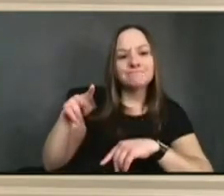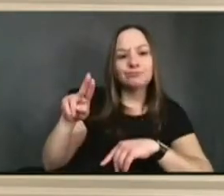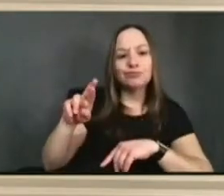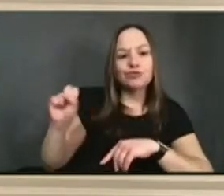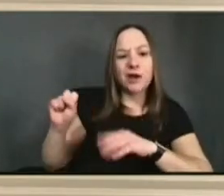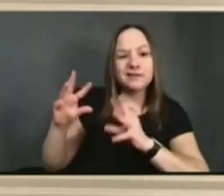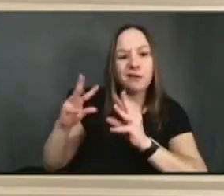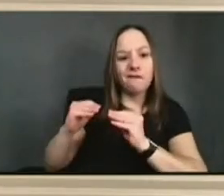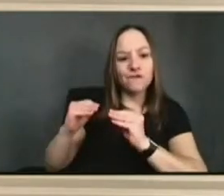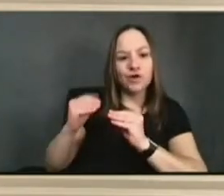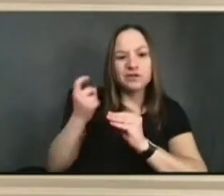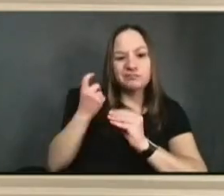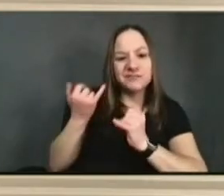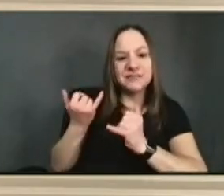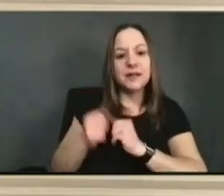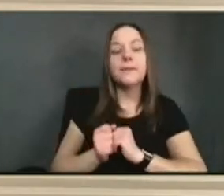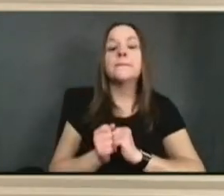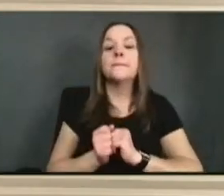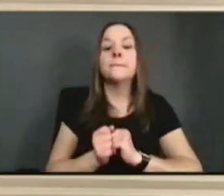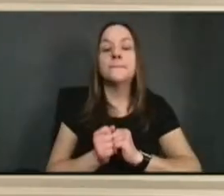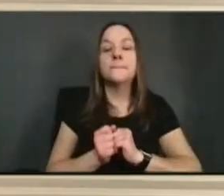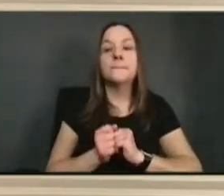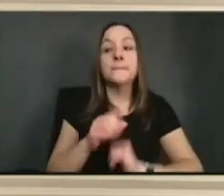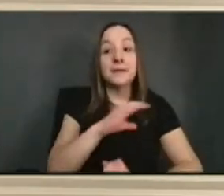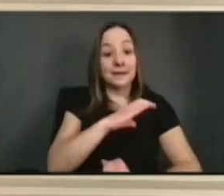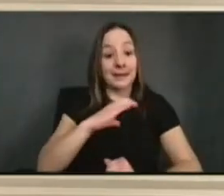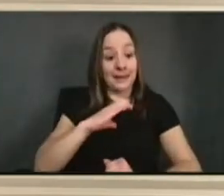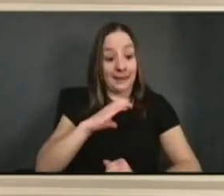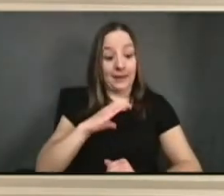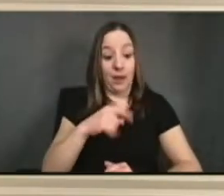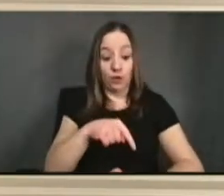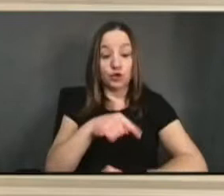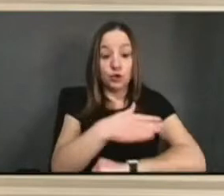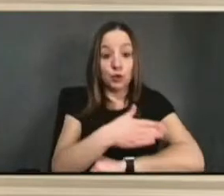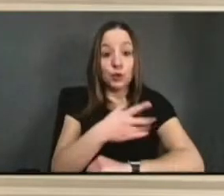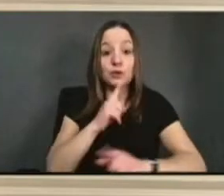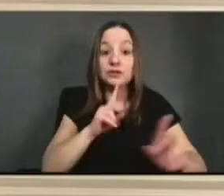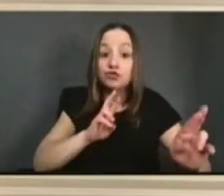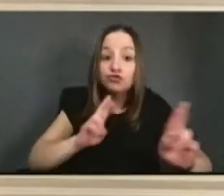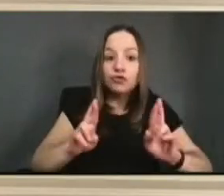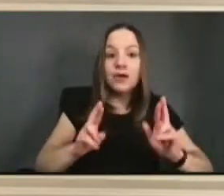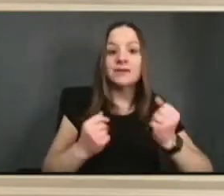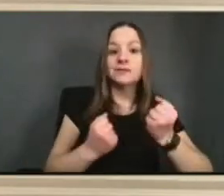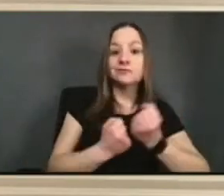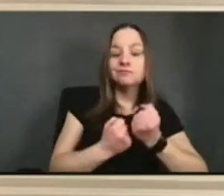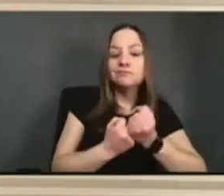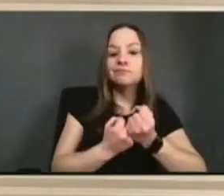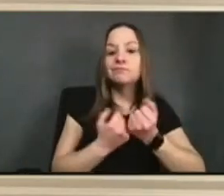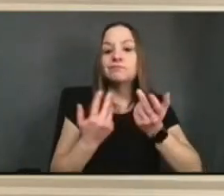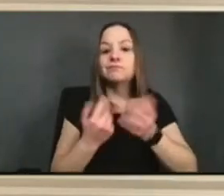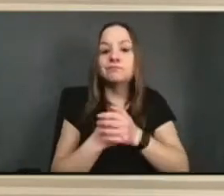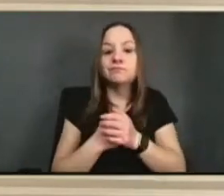it from the press conference today, uh, and understands that the county Council stands ready